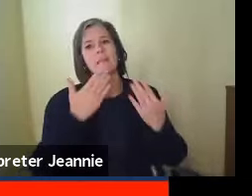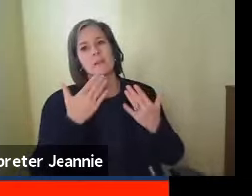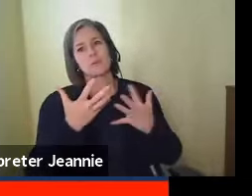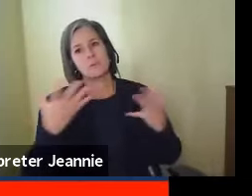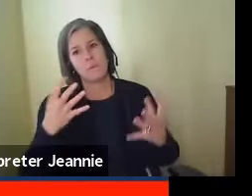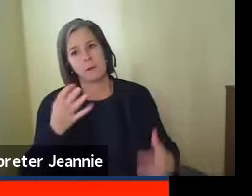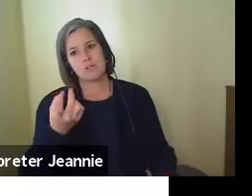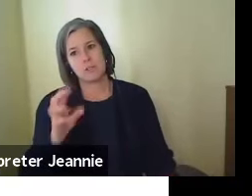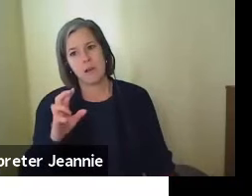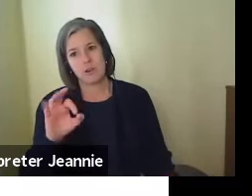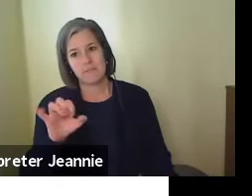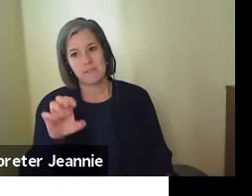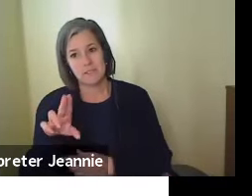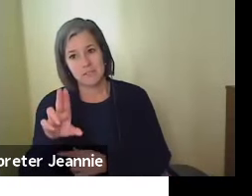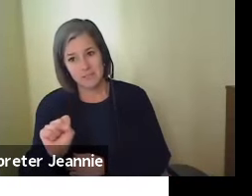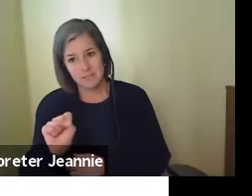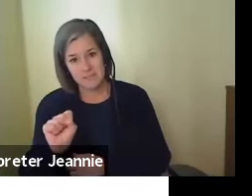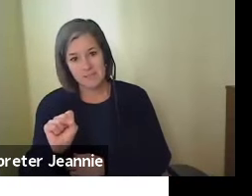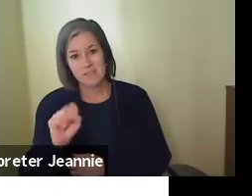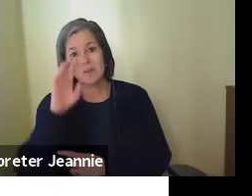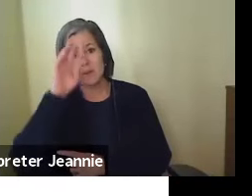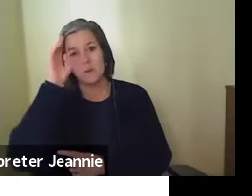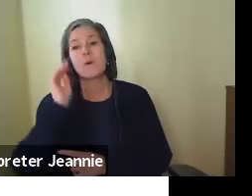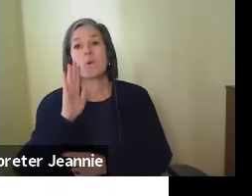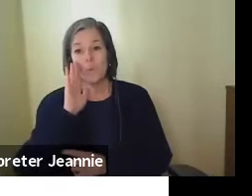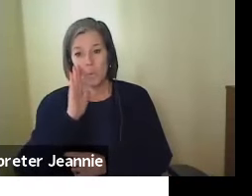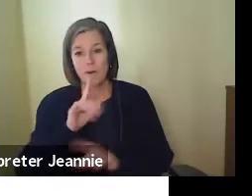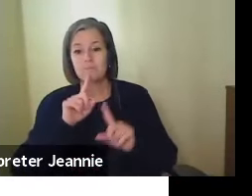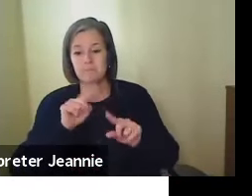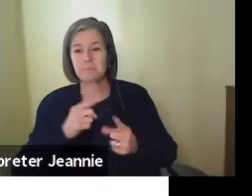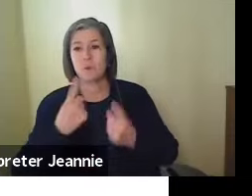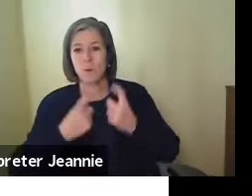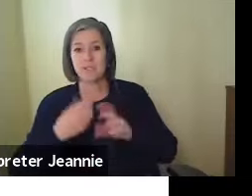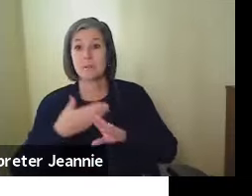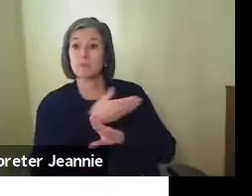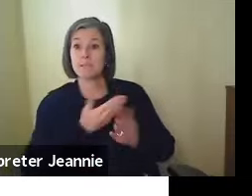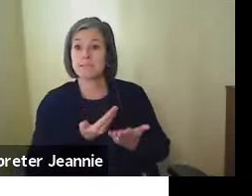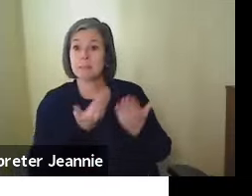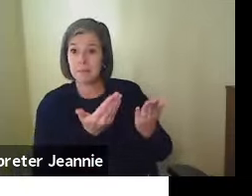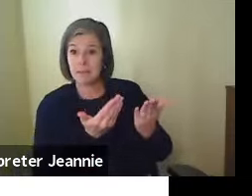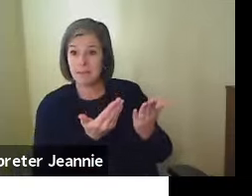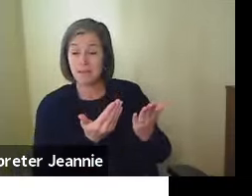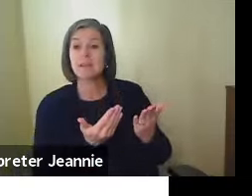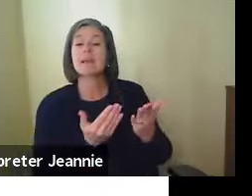We are going to get to some questions that were pre-submitted and then if folks want